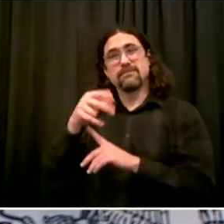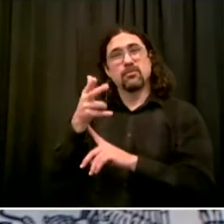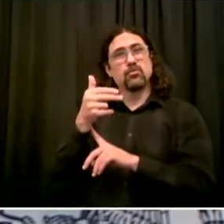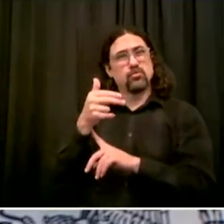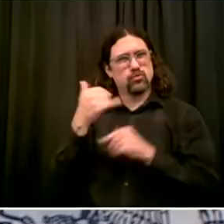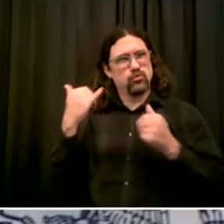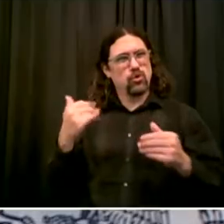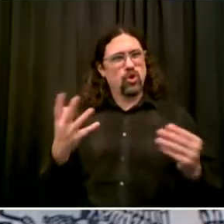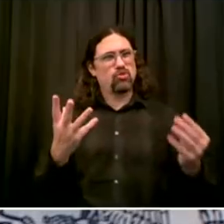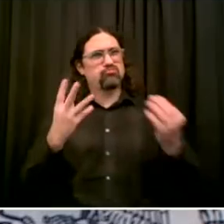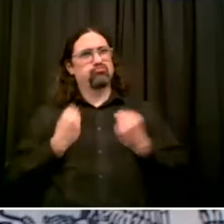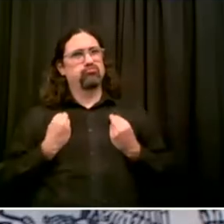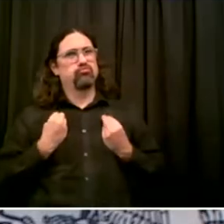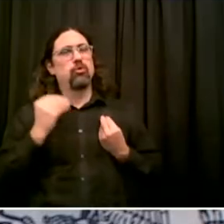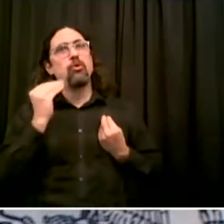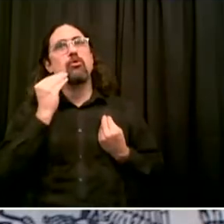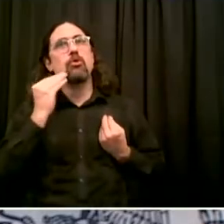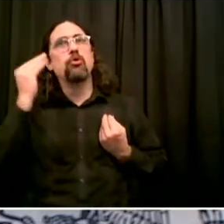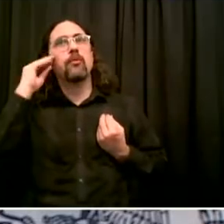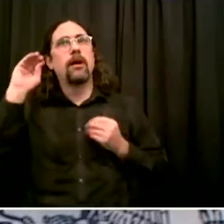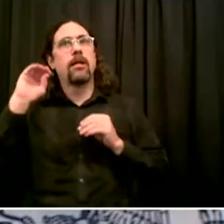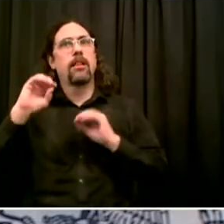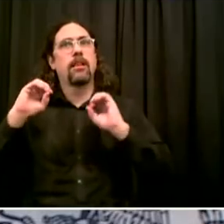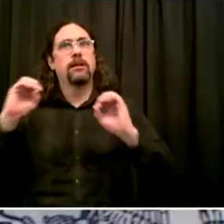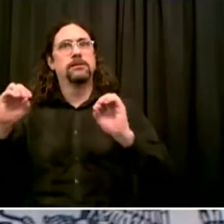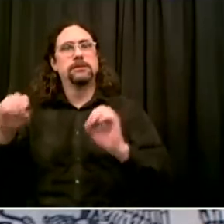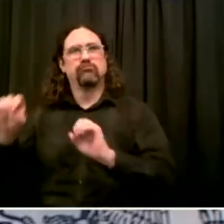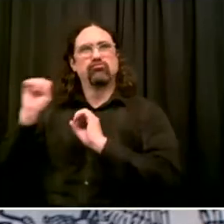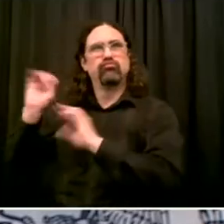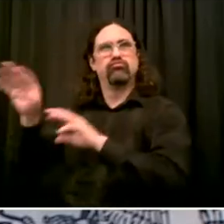ELEVATORS. MYQ UESTI ONIS,